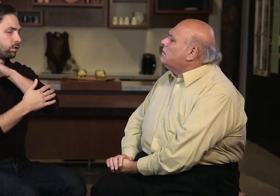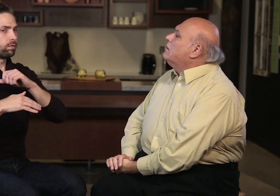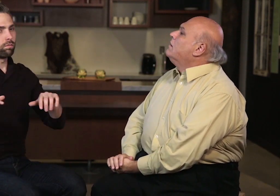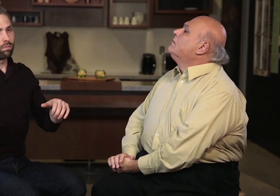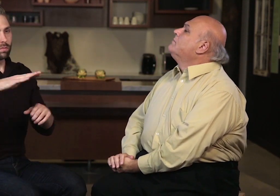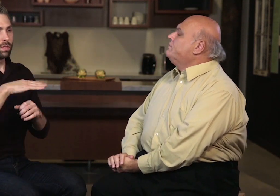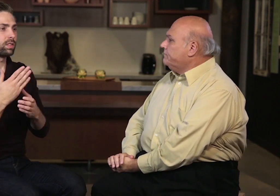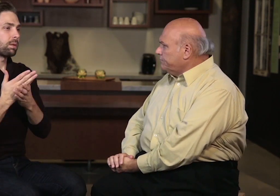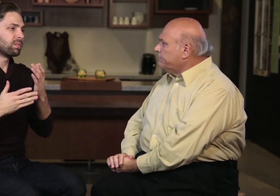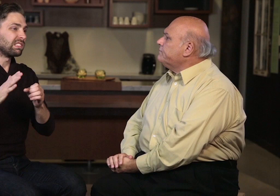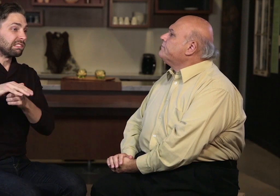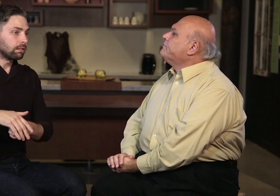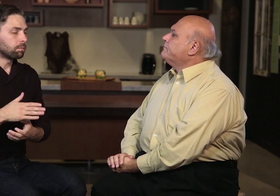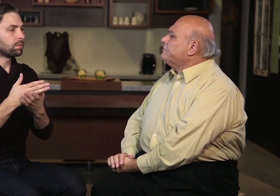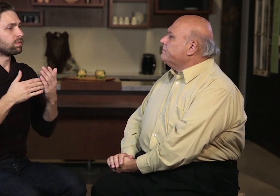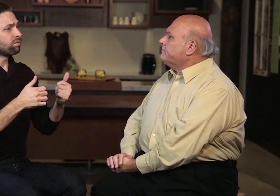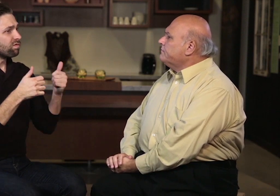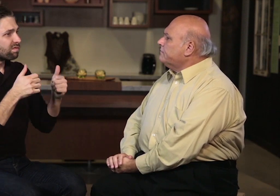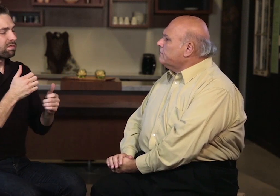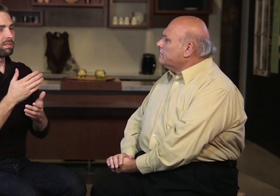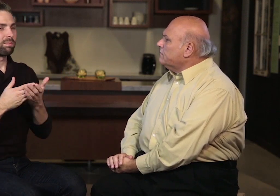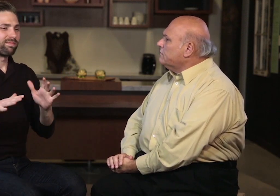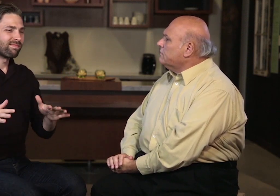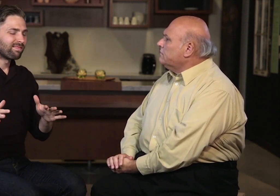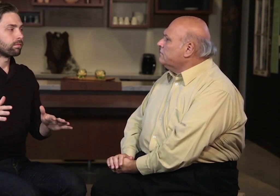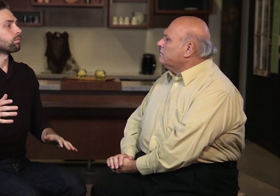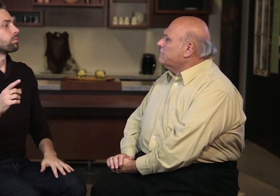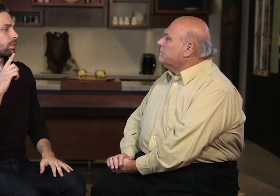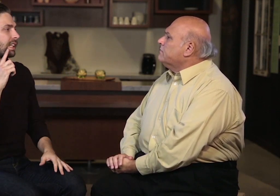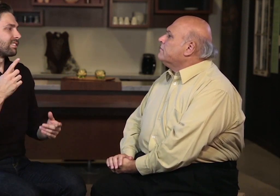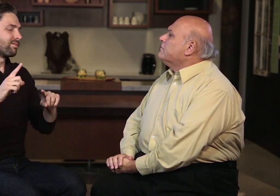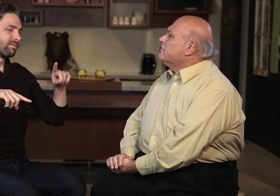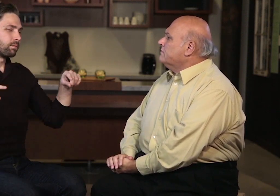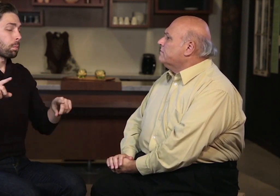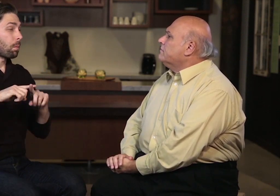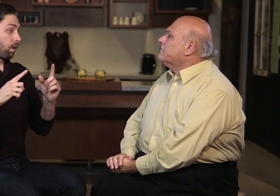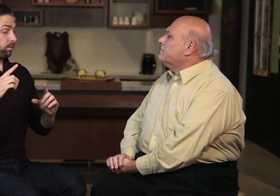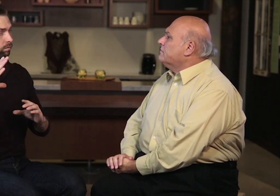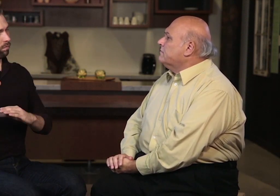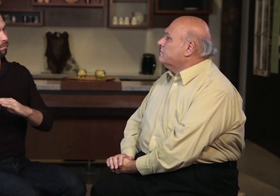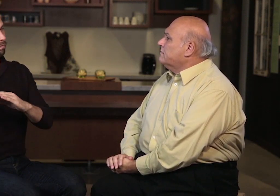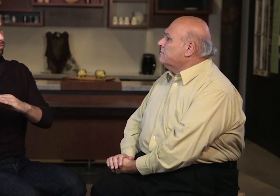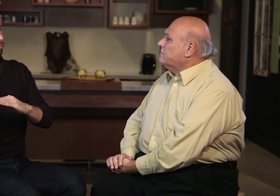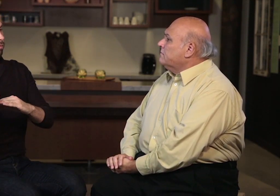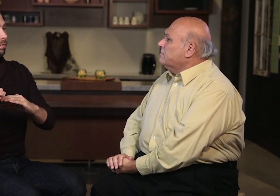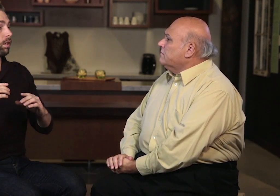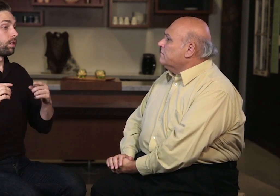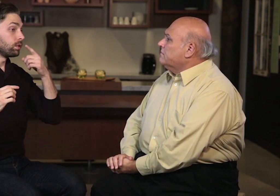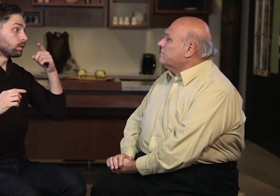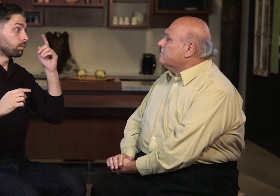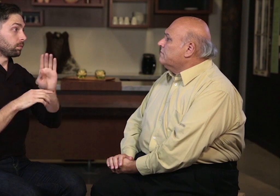of the world. There are more opportunities in some countries and other countries Deaf people are